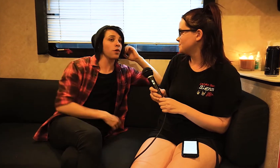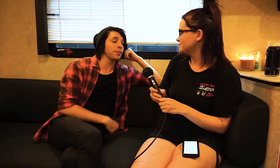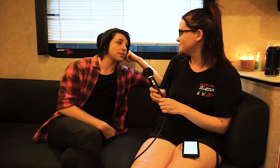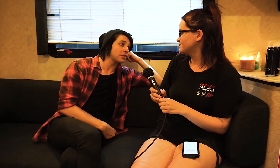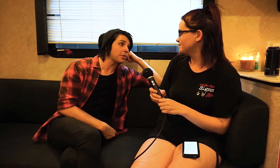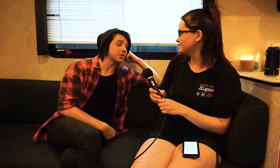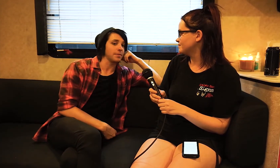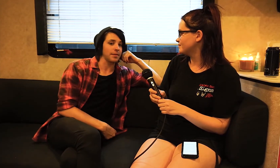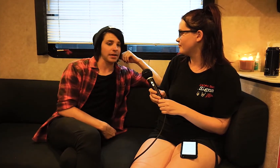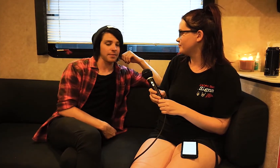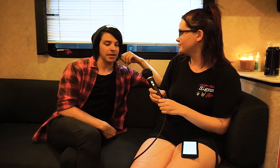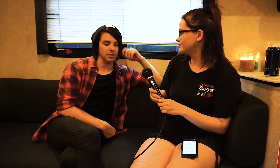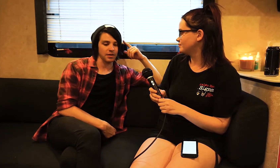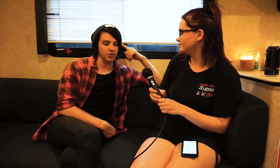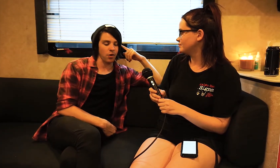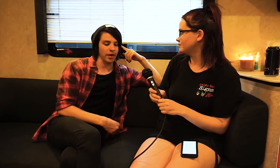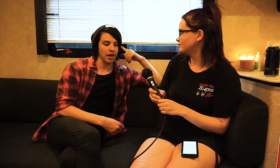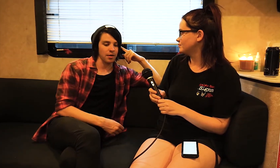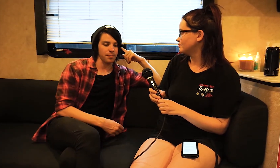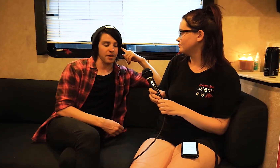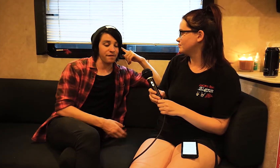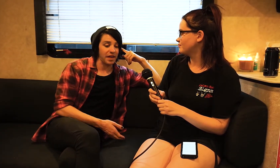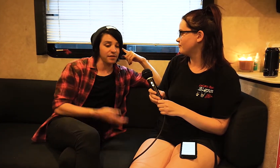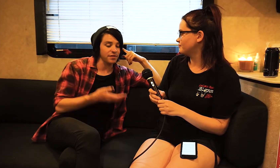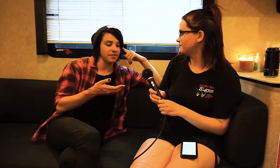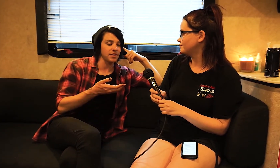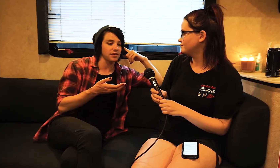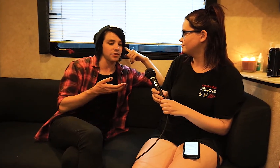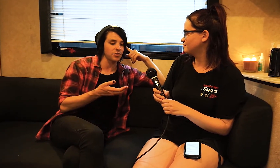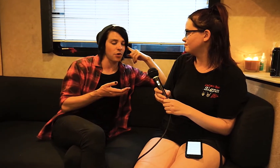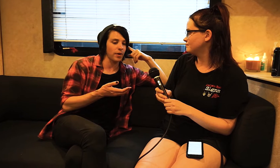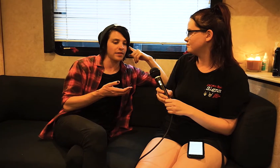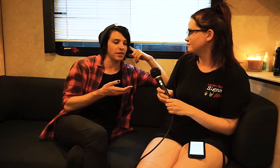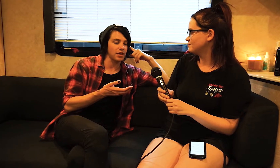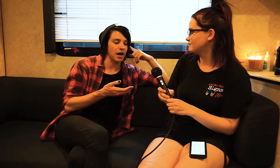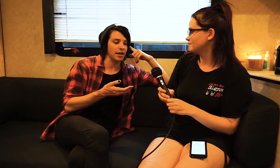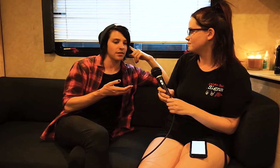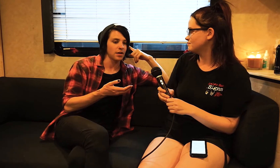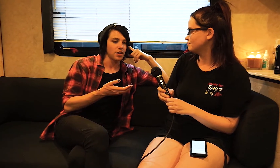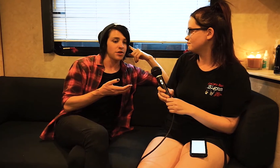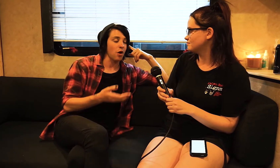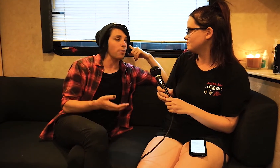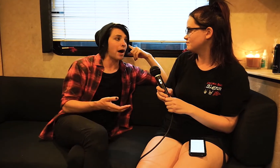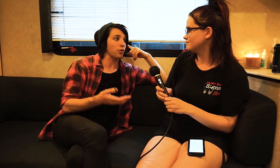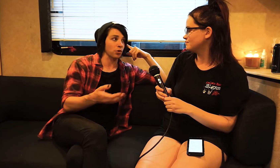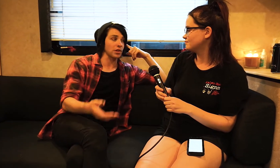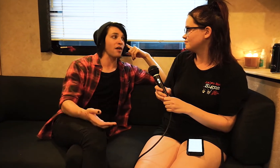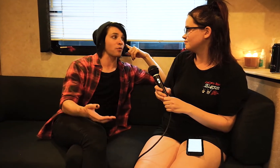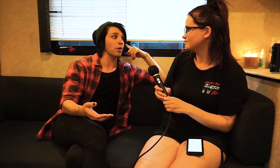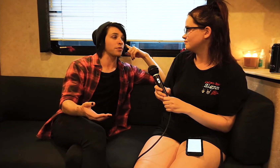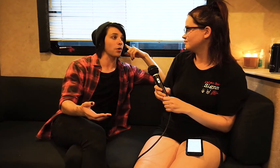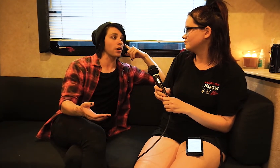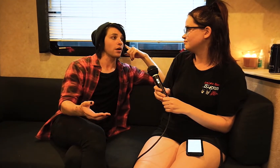The tour means so much to mean I mean growing up a fan of this scene there is no way to know know about or love warped tour